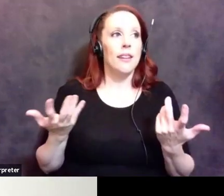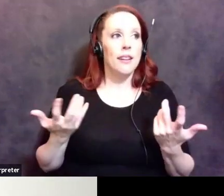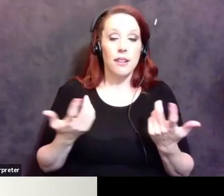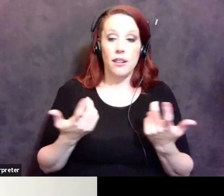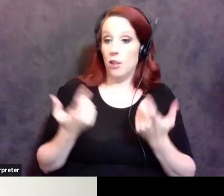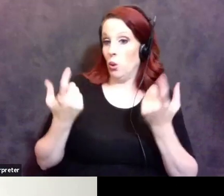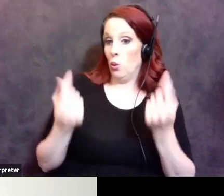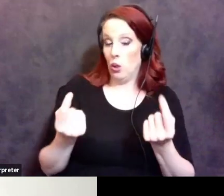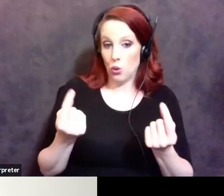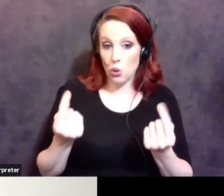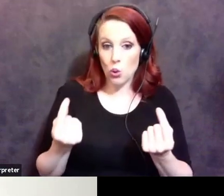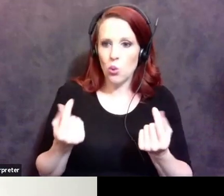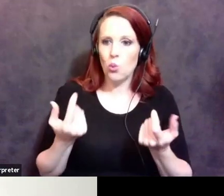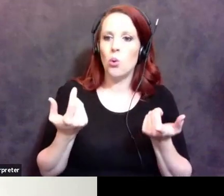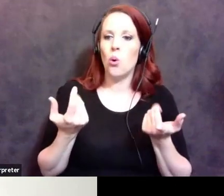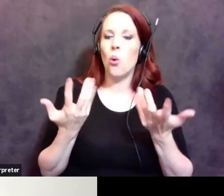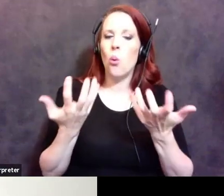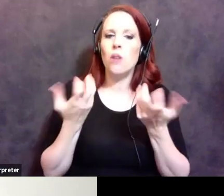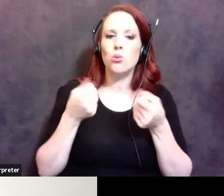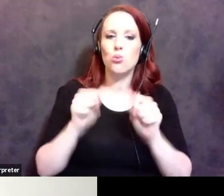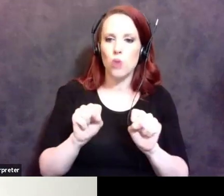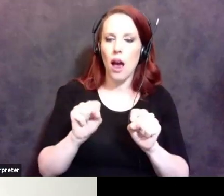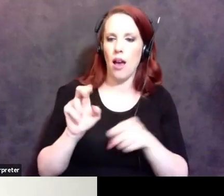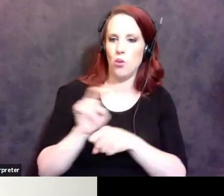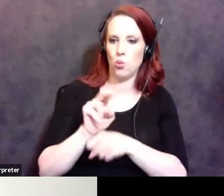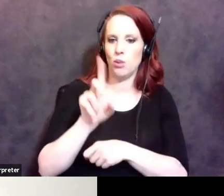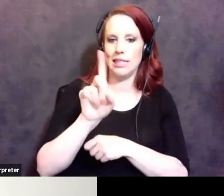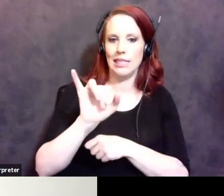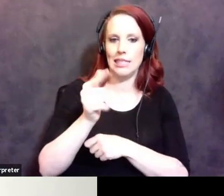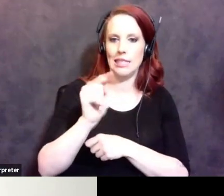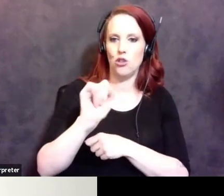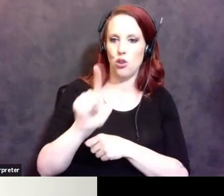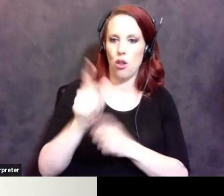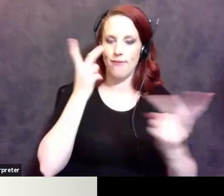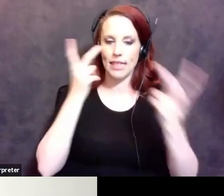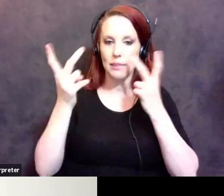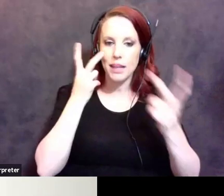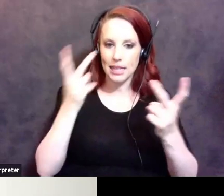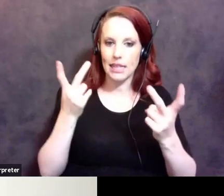leverage whatever digital visibility we have to continue to democratize storytelling. If